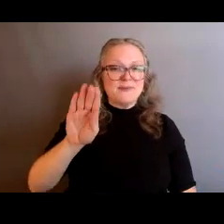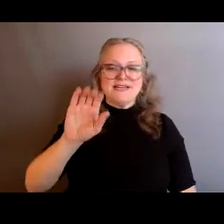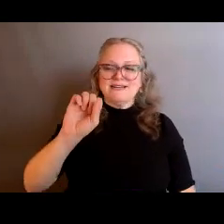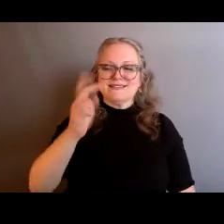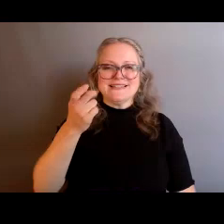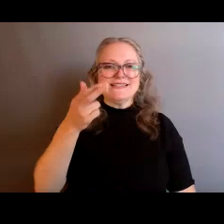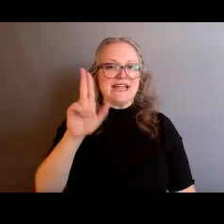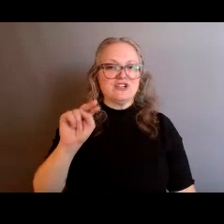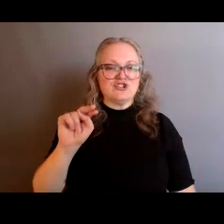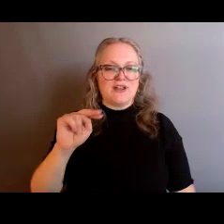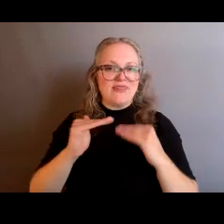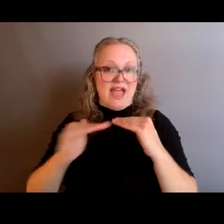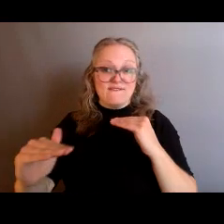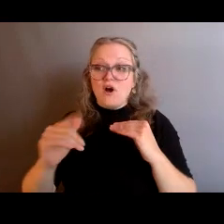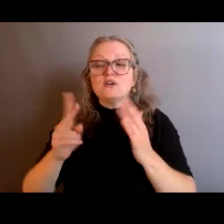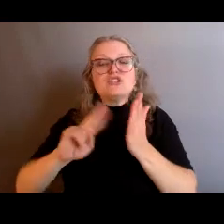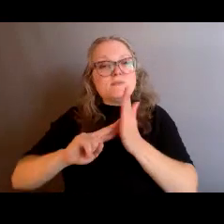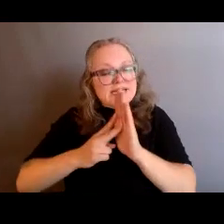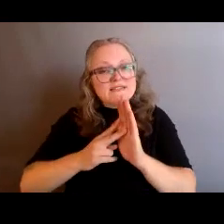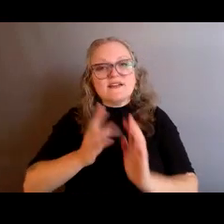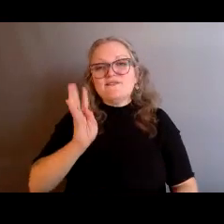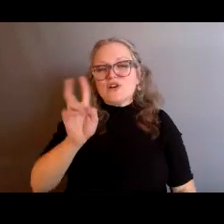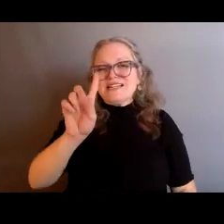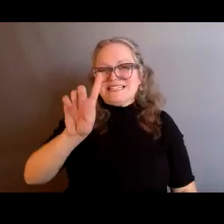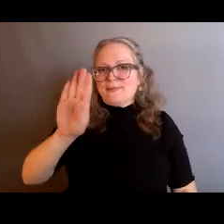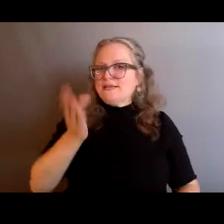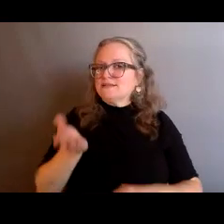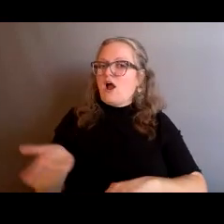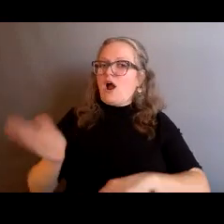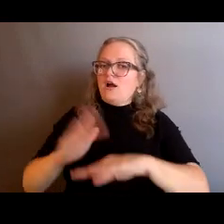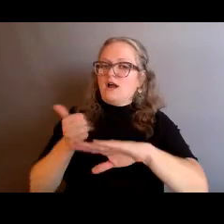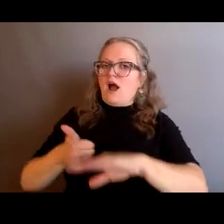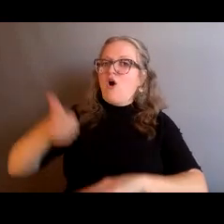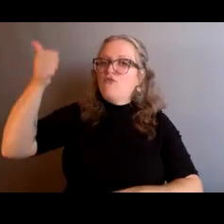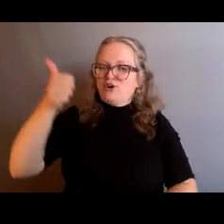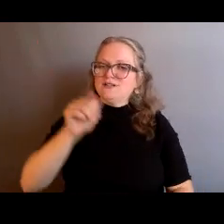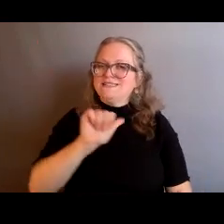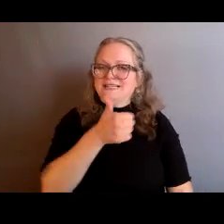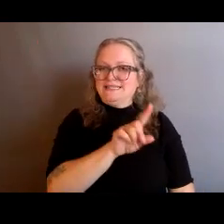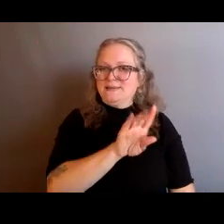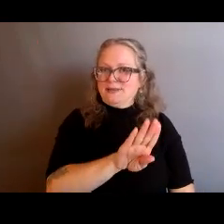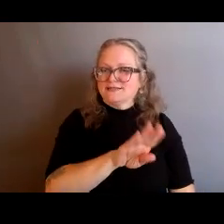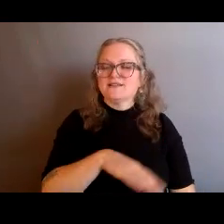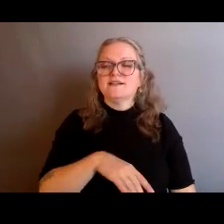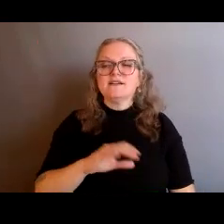decibel over. That means 40DB over 10DB. So we're representing that sound at 50